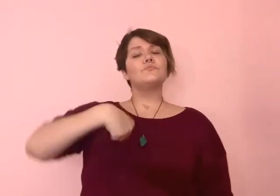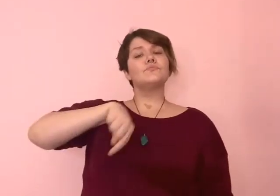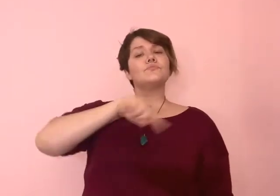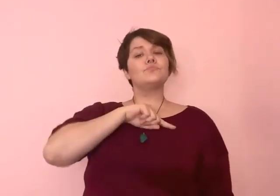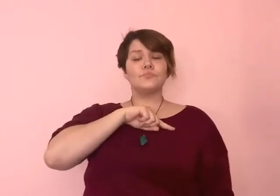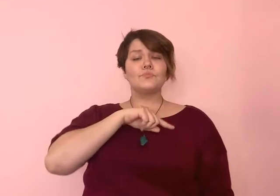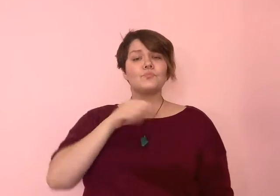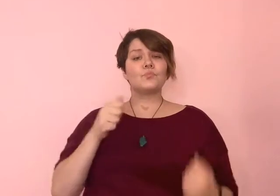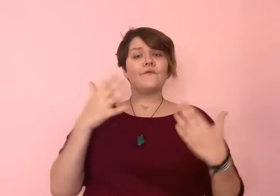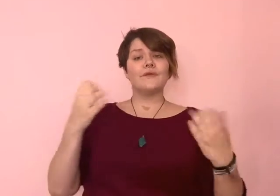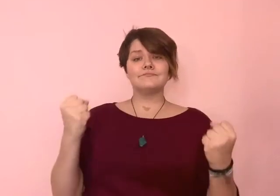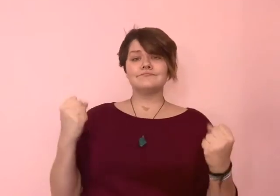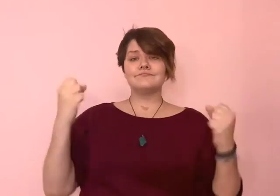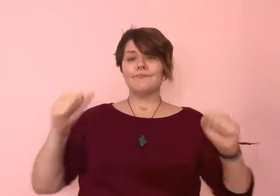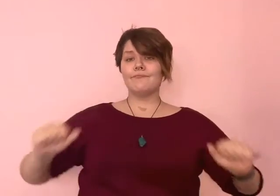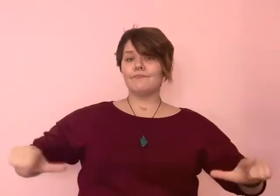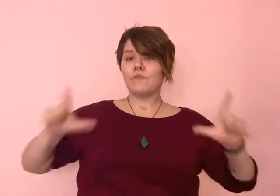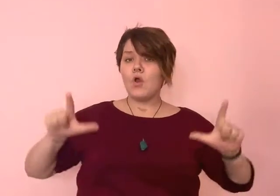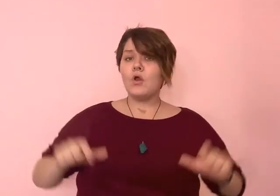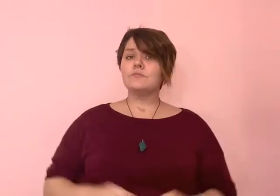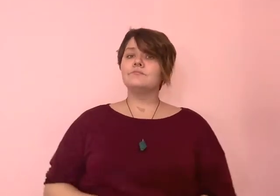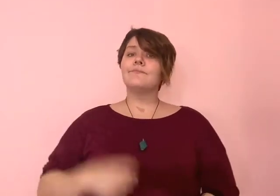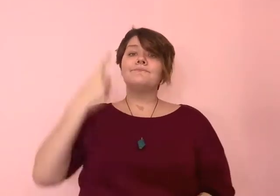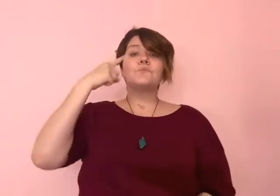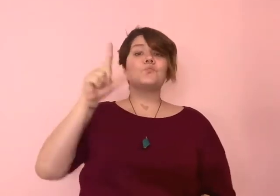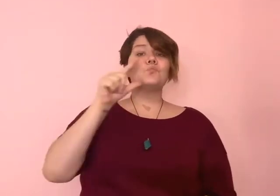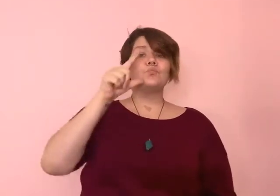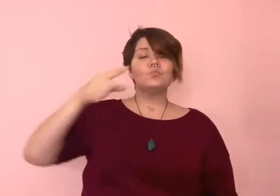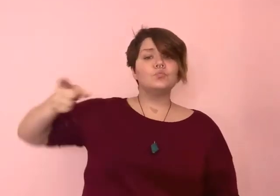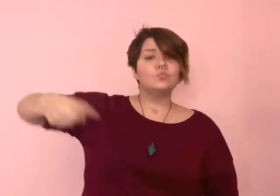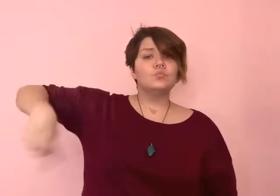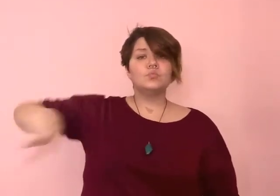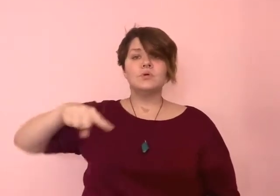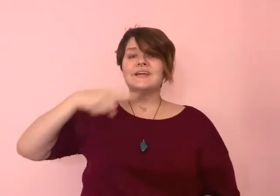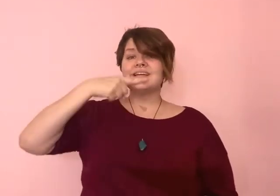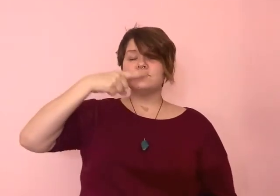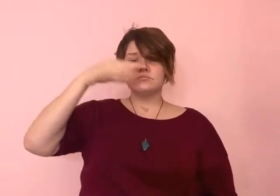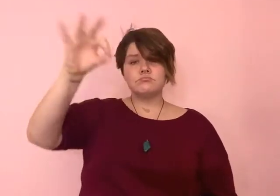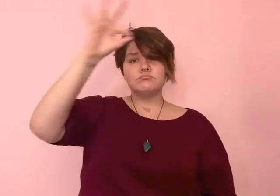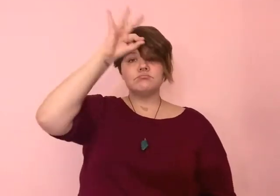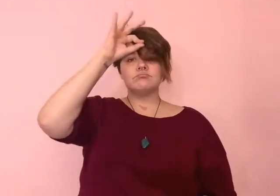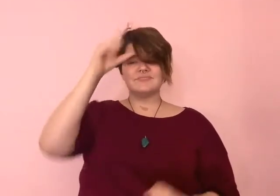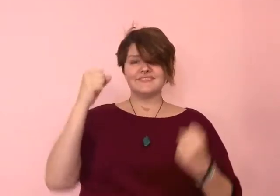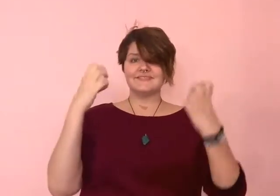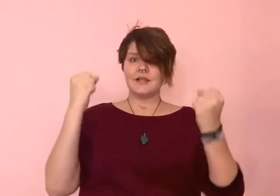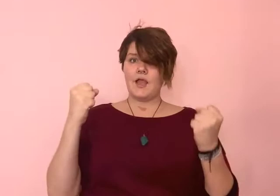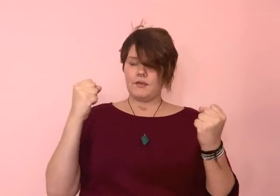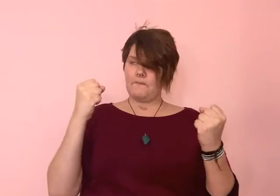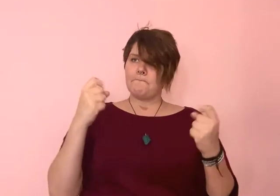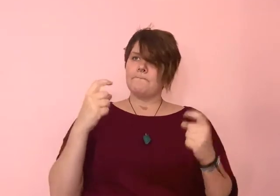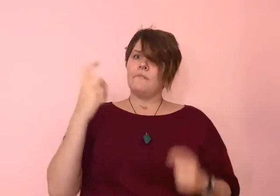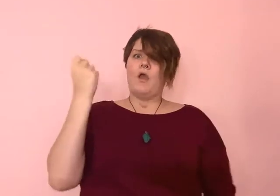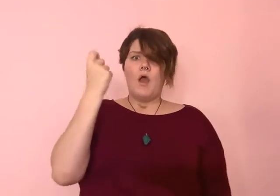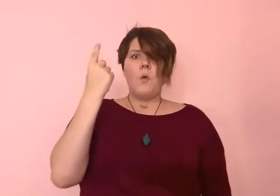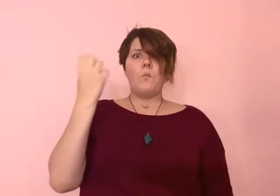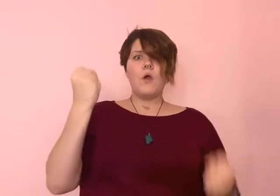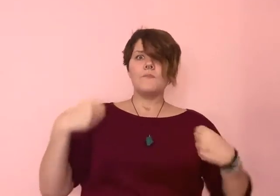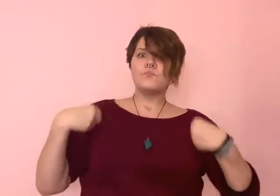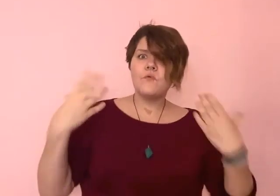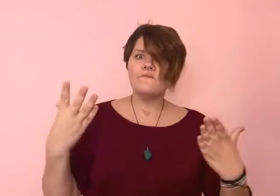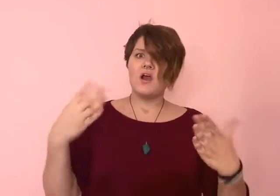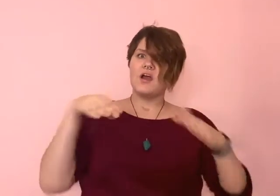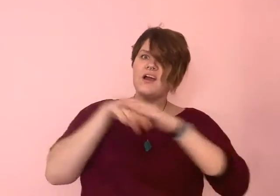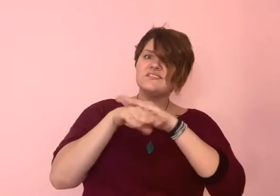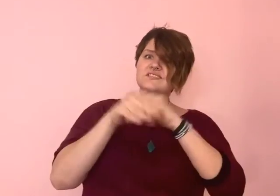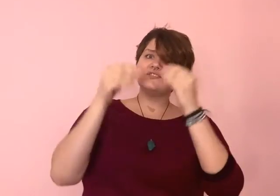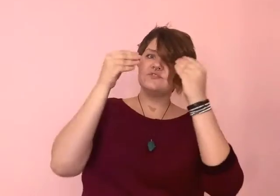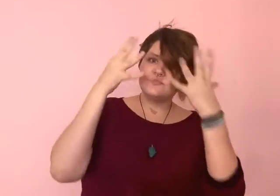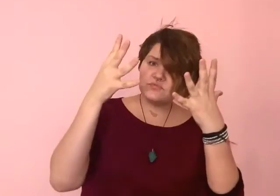We produce sign language vlogs for people who don’t have the capacity to provide clear and concise information in ASL.